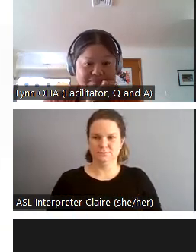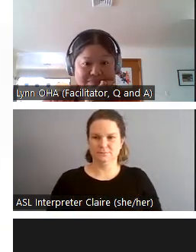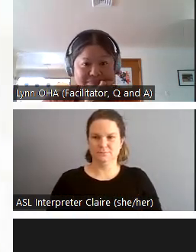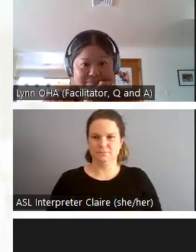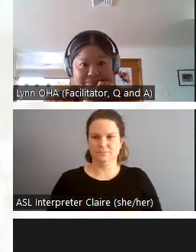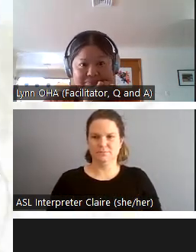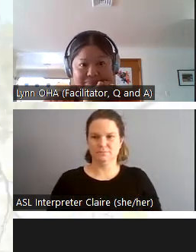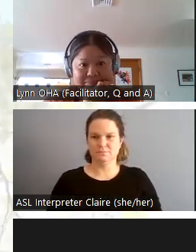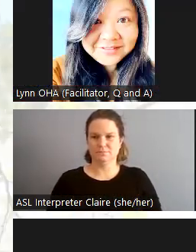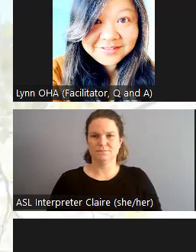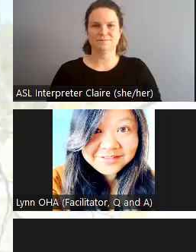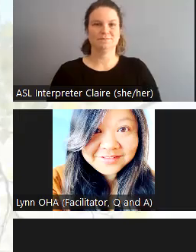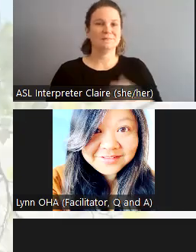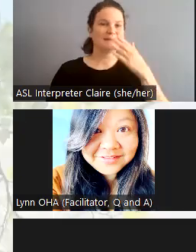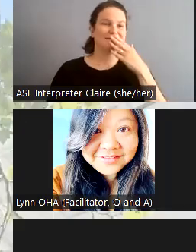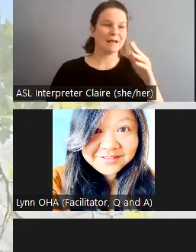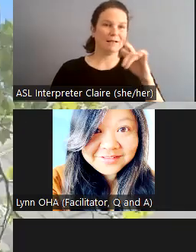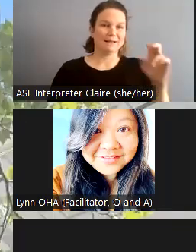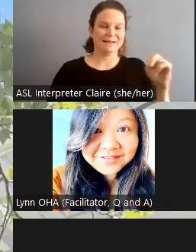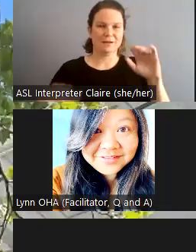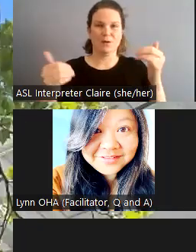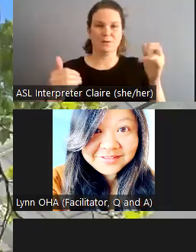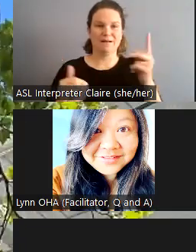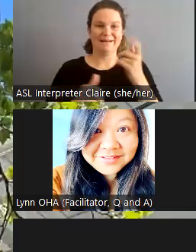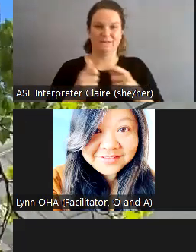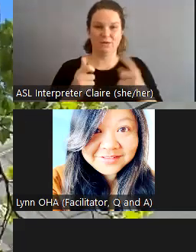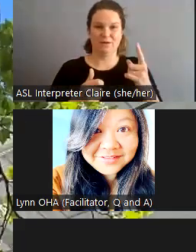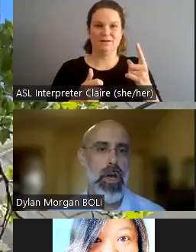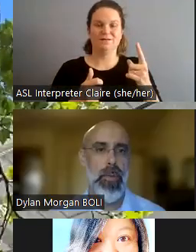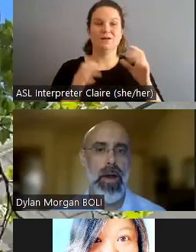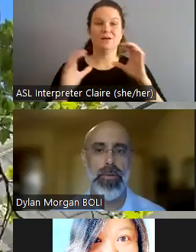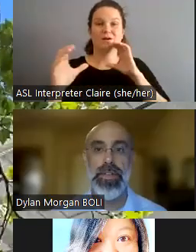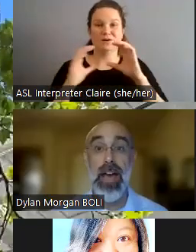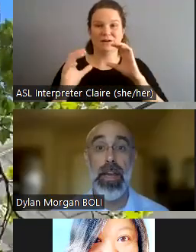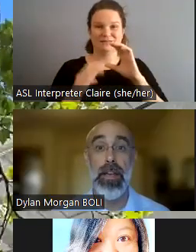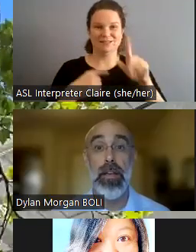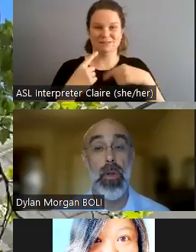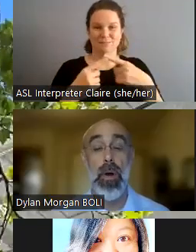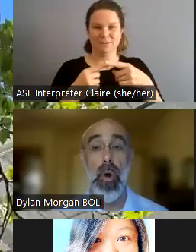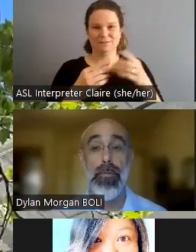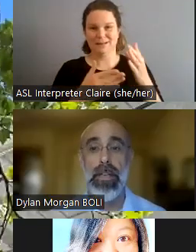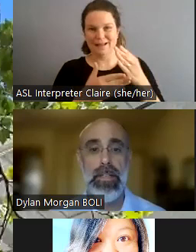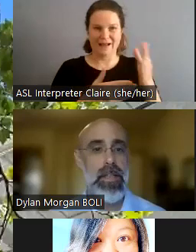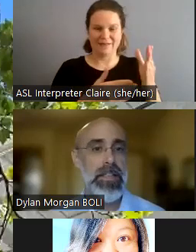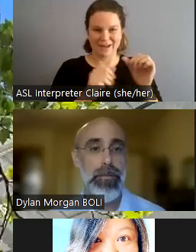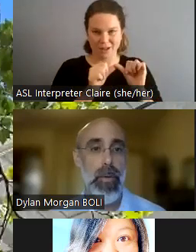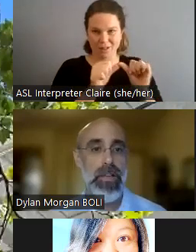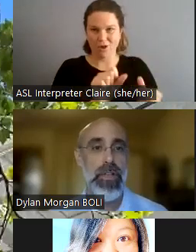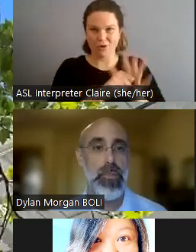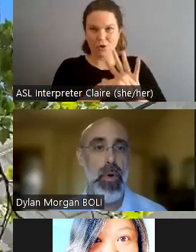Alrighty, well thank you, Lynn. Welcome back, everyone. We are going to take our conversation about navigating Long COVID